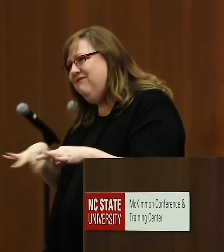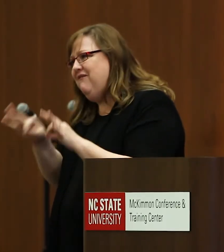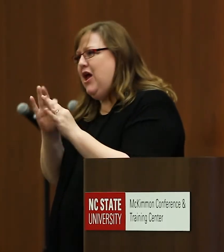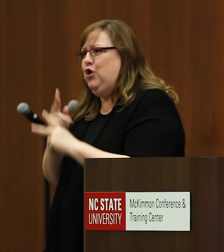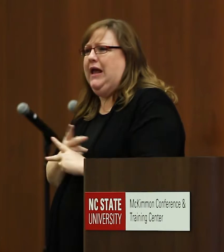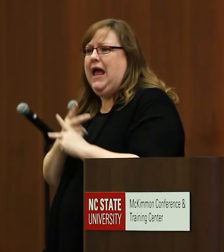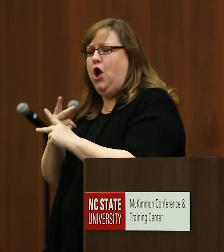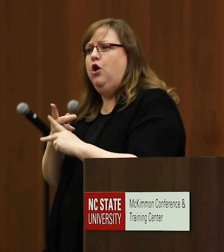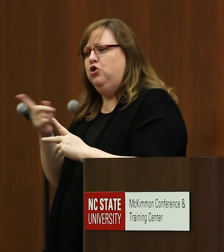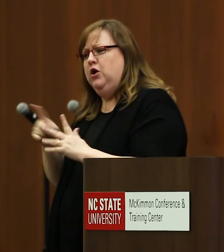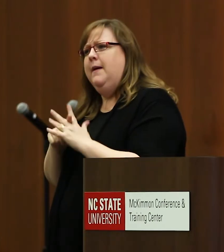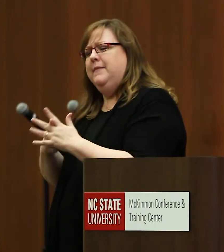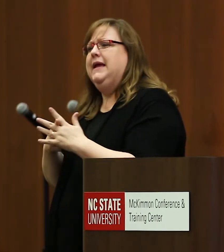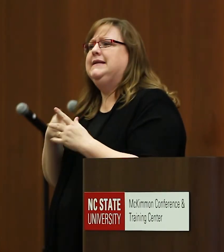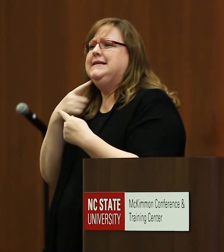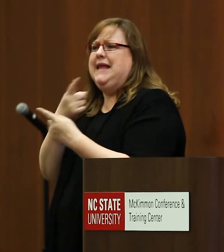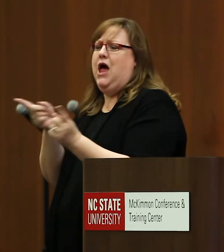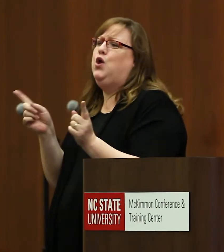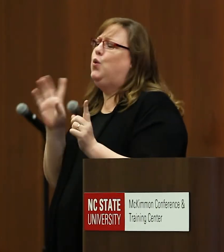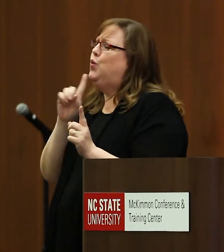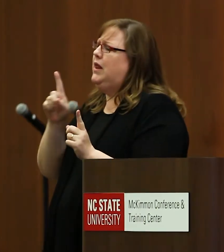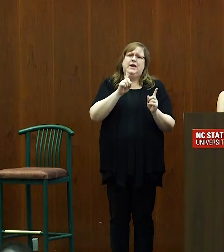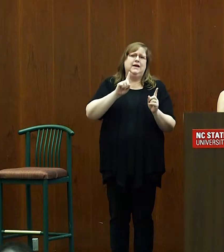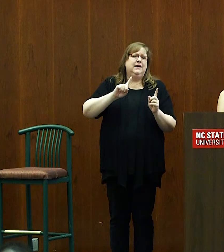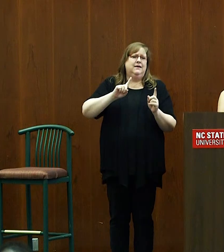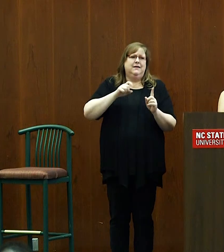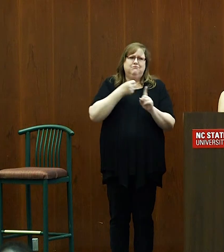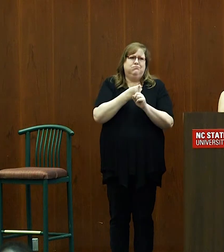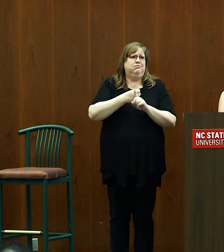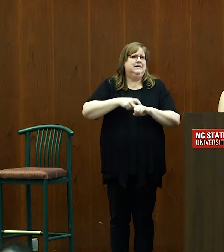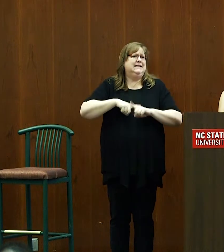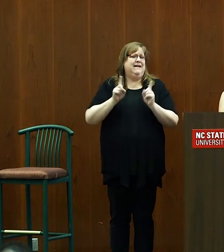to tell you what a difference it has made in her speech, her hearing, and her mobility.